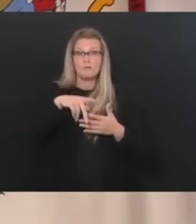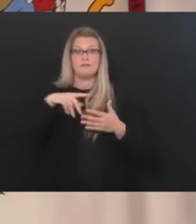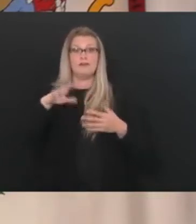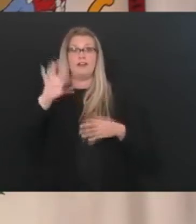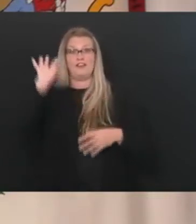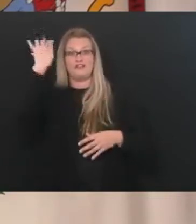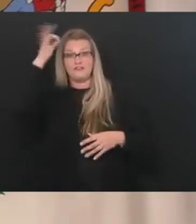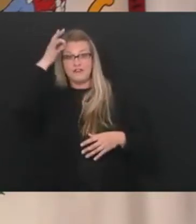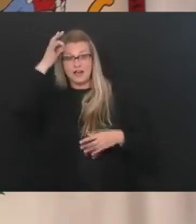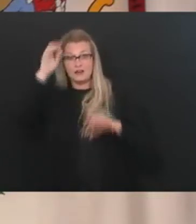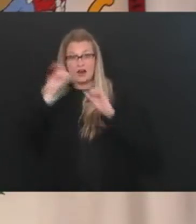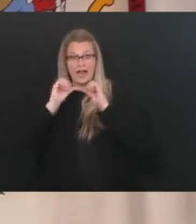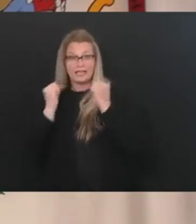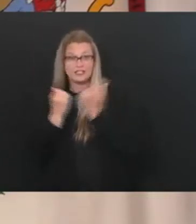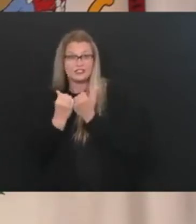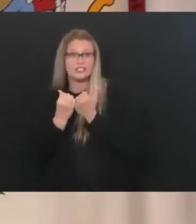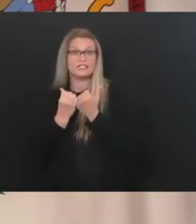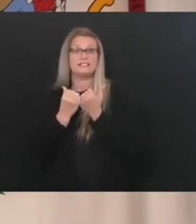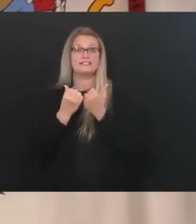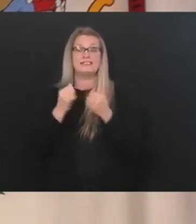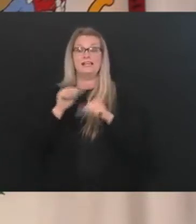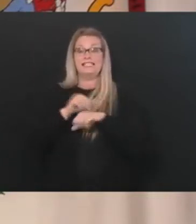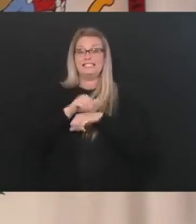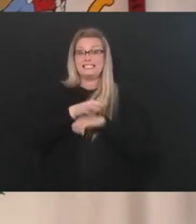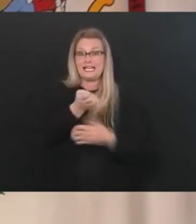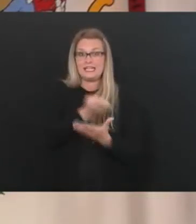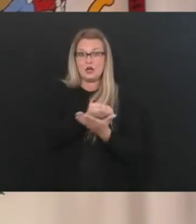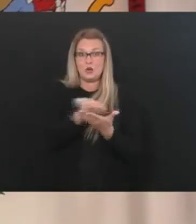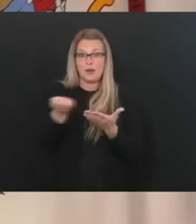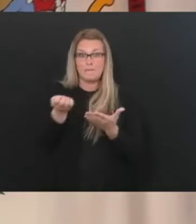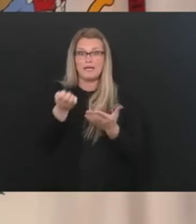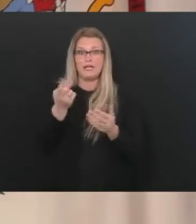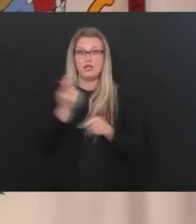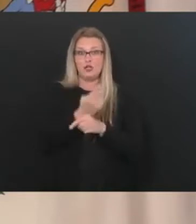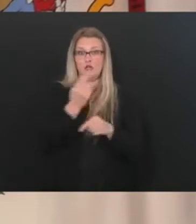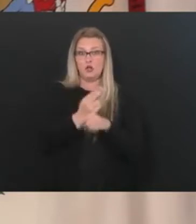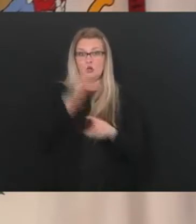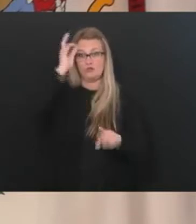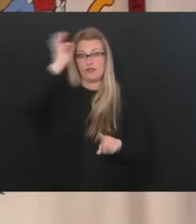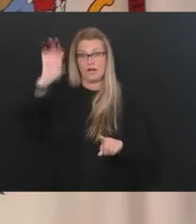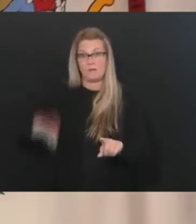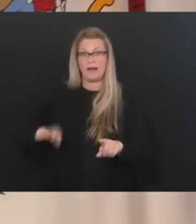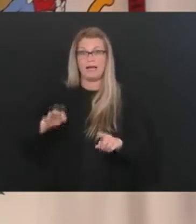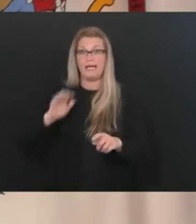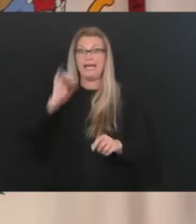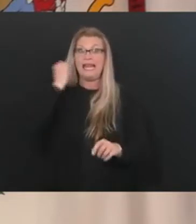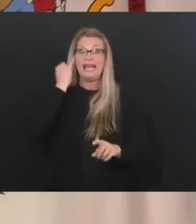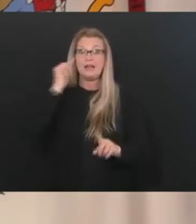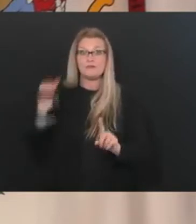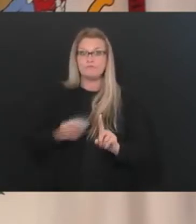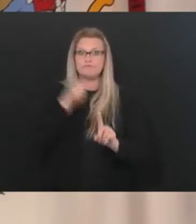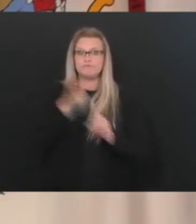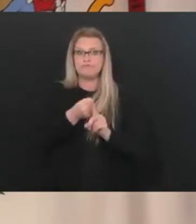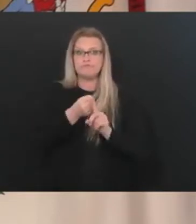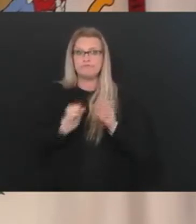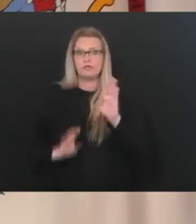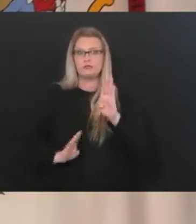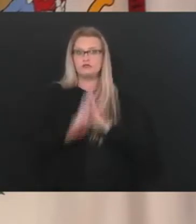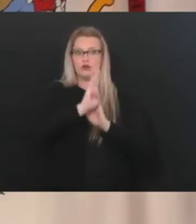YOU KNOW, ASKED THE GUARD TO ASK THE CORPS, TO ASK THE FEDERAL AGENCIES, AND WE'VE DONE ALL THAT TO BE ABLE TO SEND THE